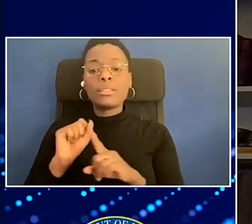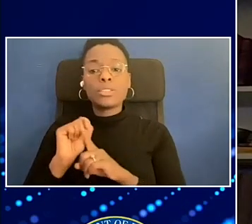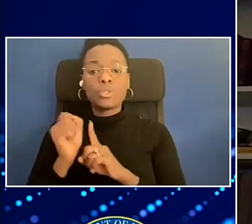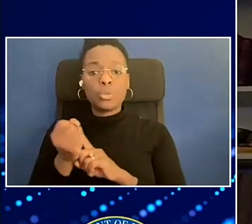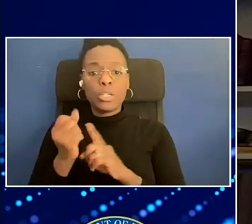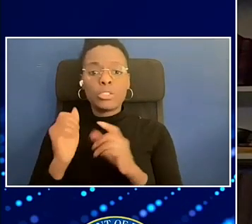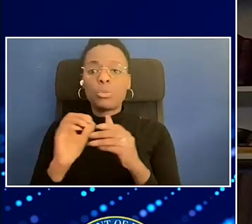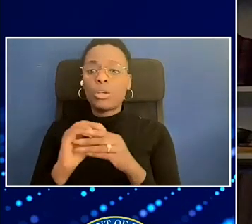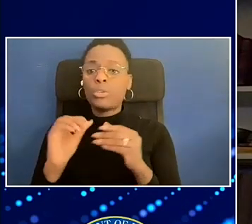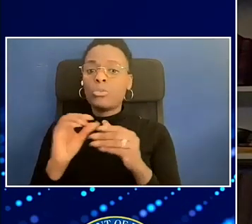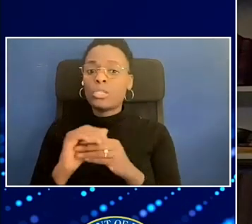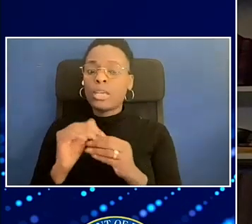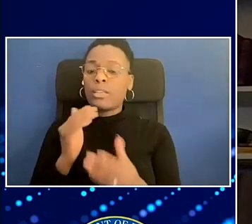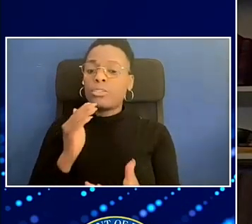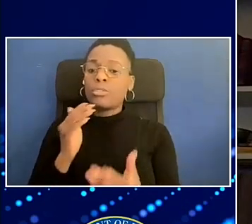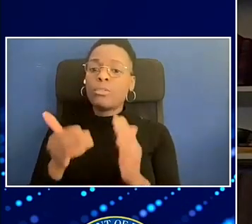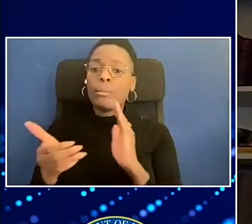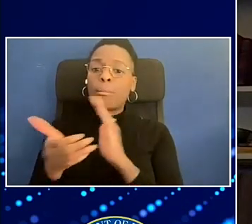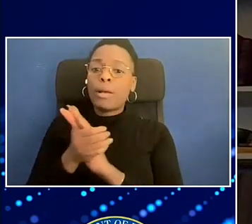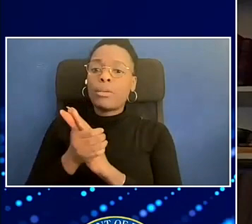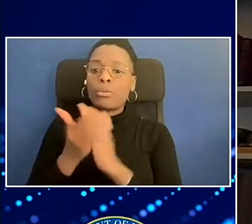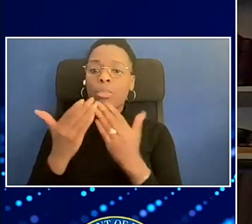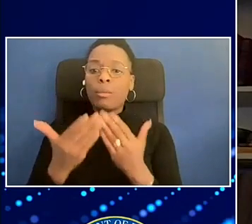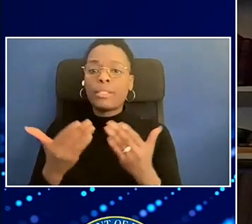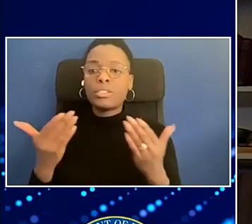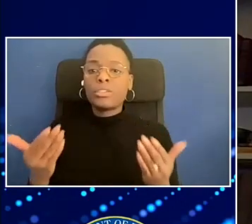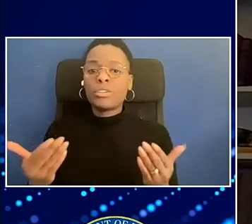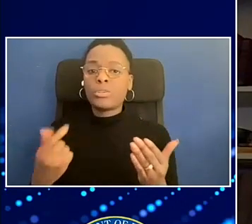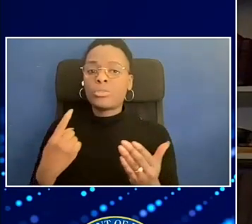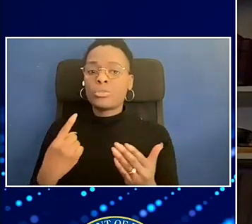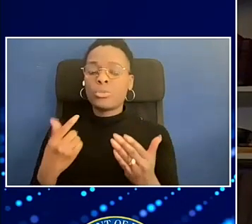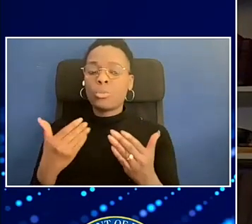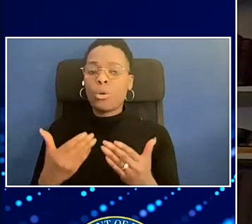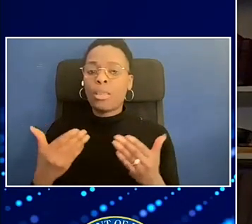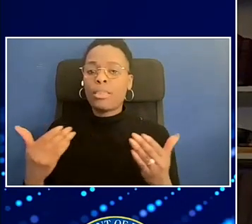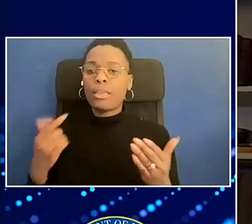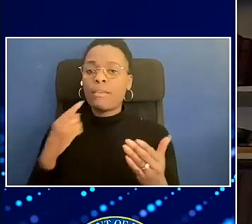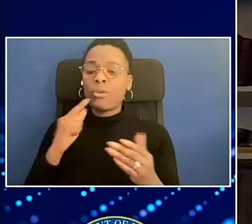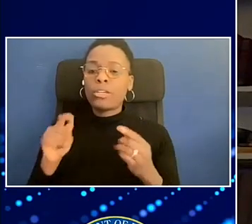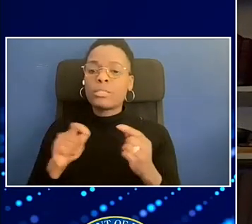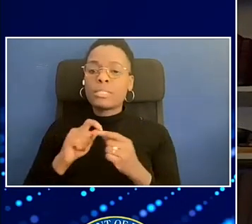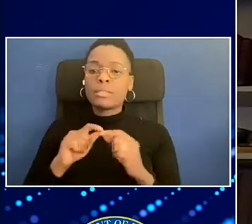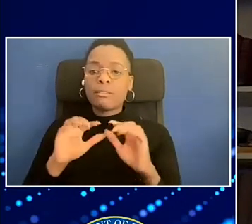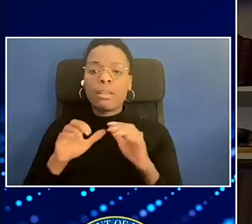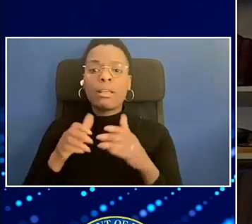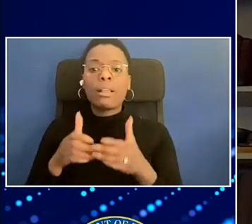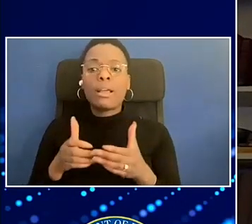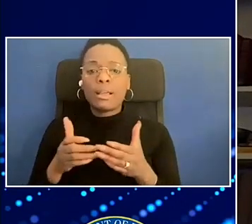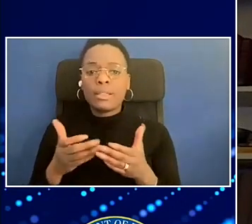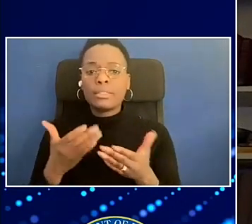particular materials into one thing and specific to that class, yes, I would concede that it might not be something out